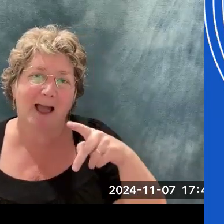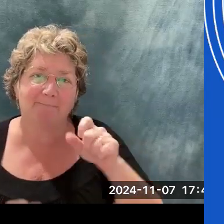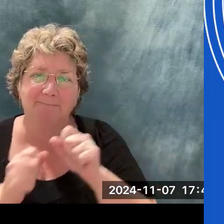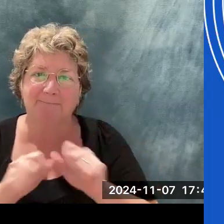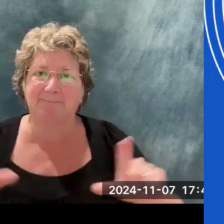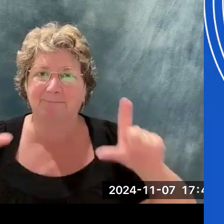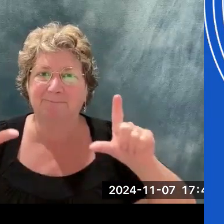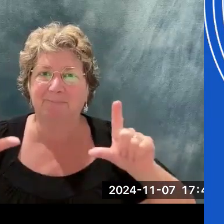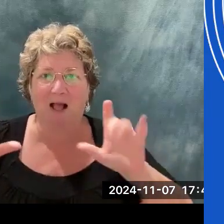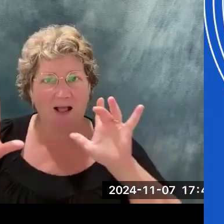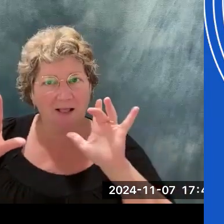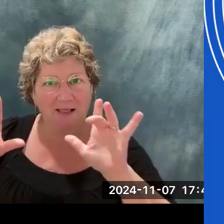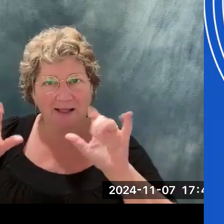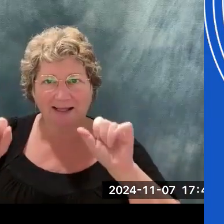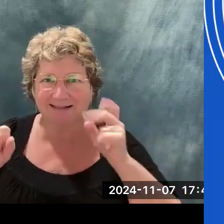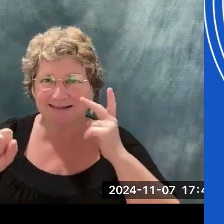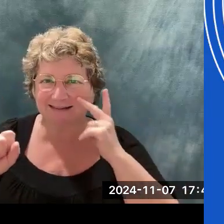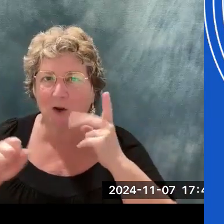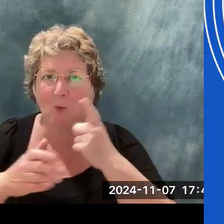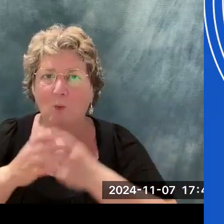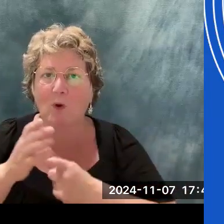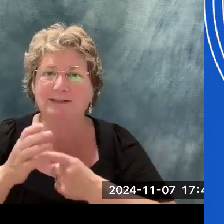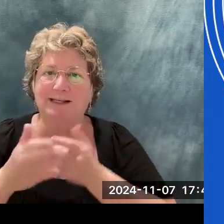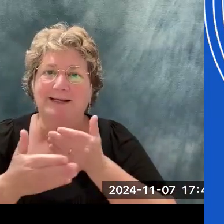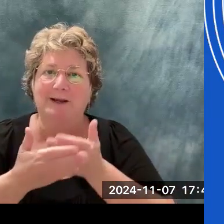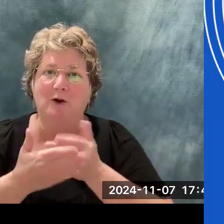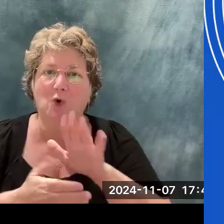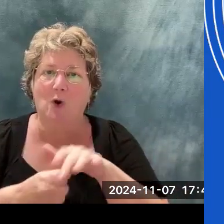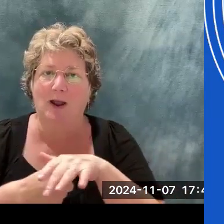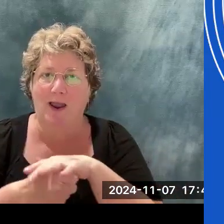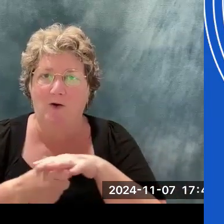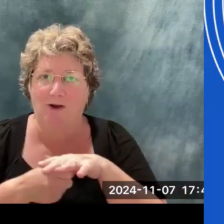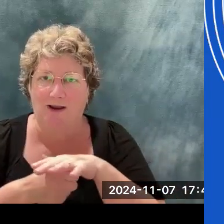There's also something called the Assisted Intervention Matching Tool.